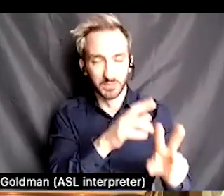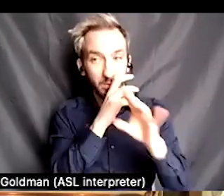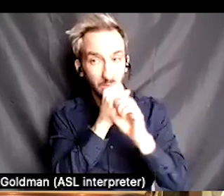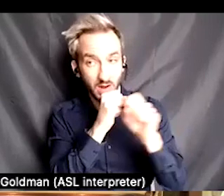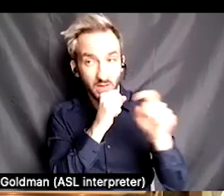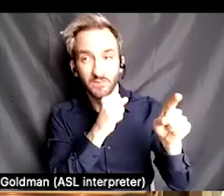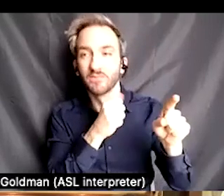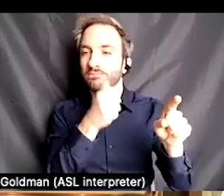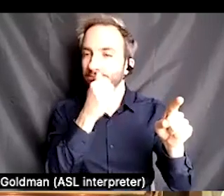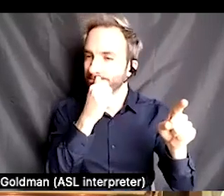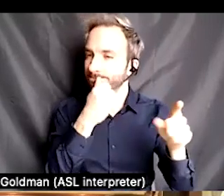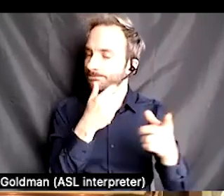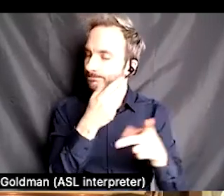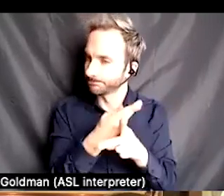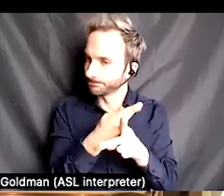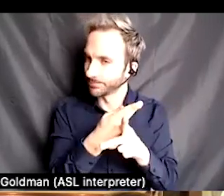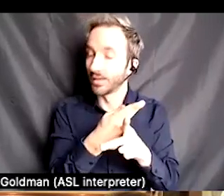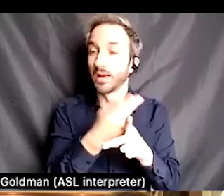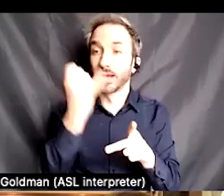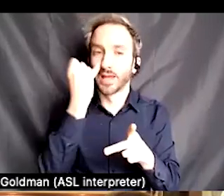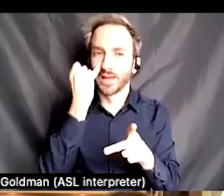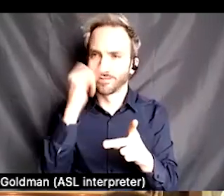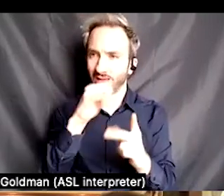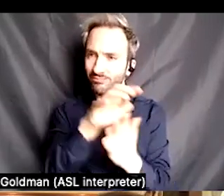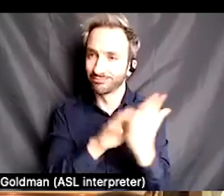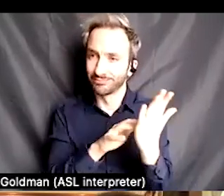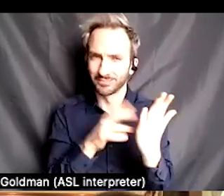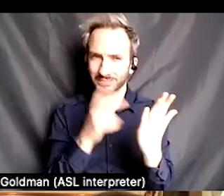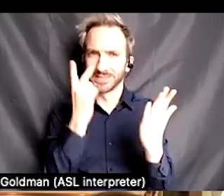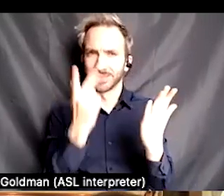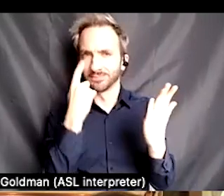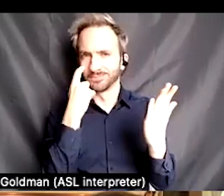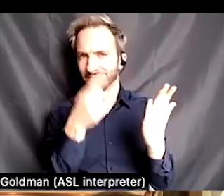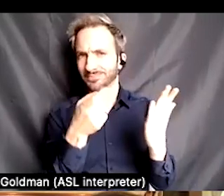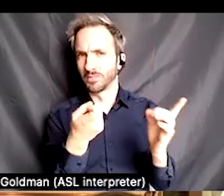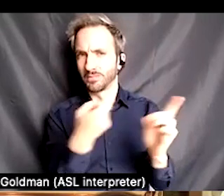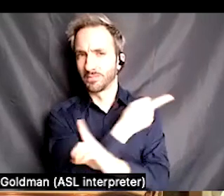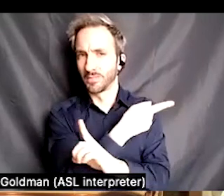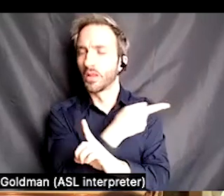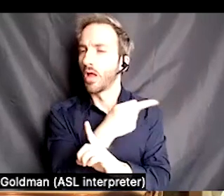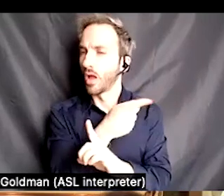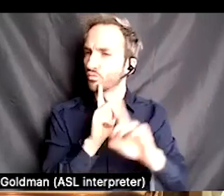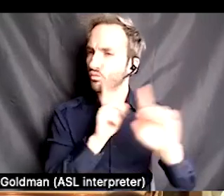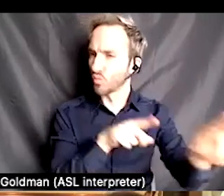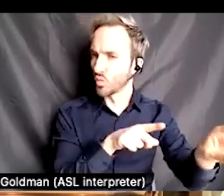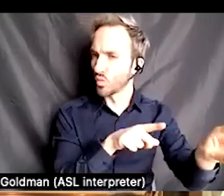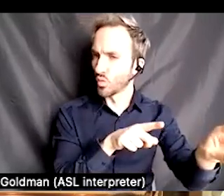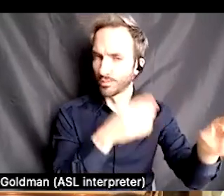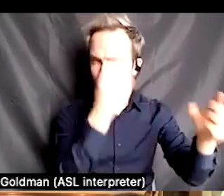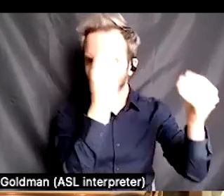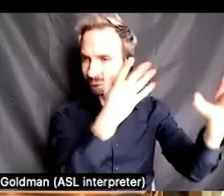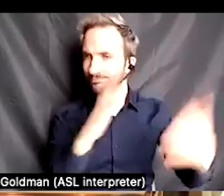and please report any violations of this code to techforum@booknetcanada.ca. Please do not